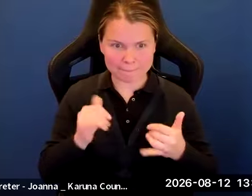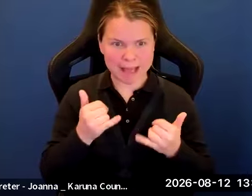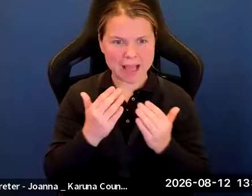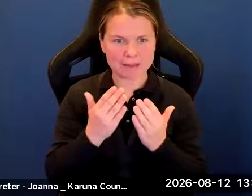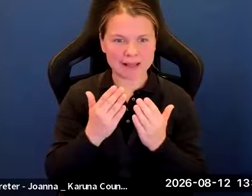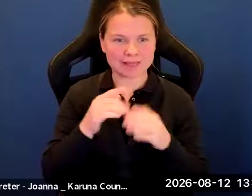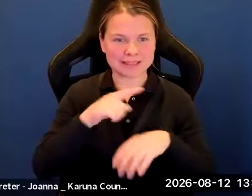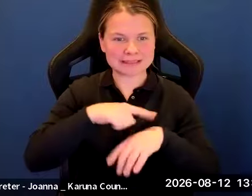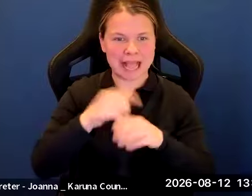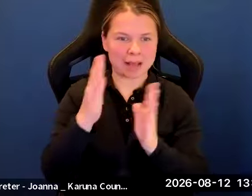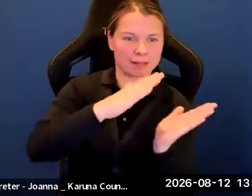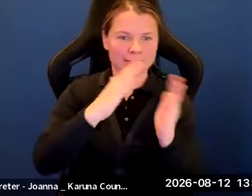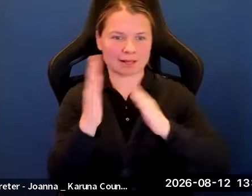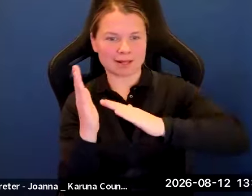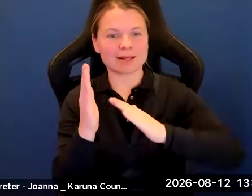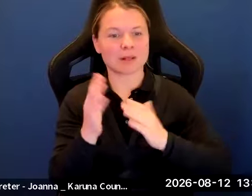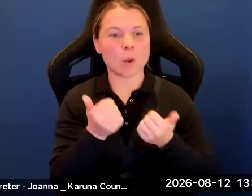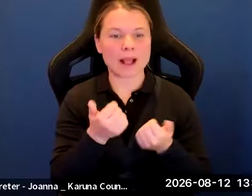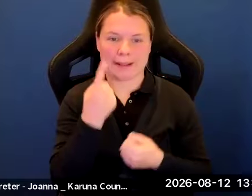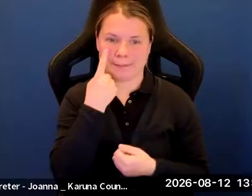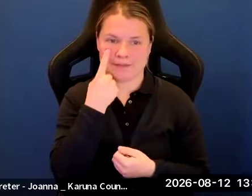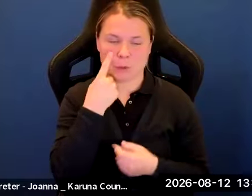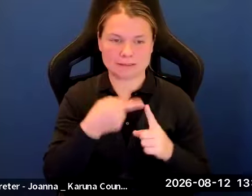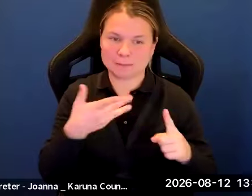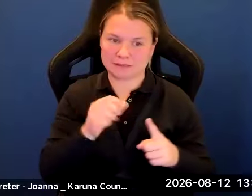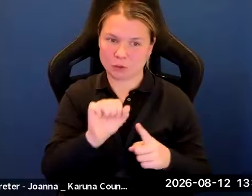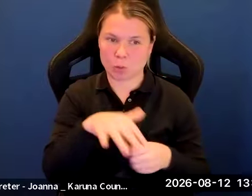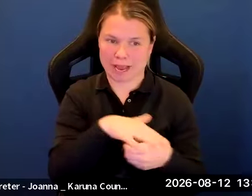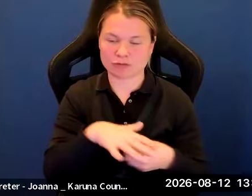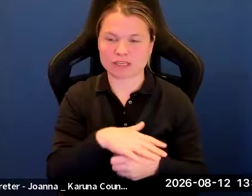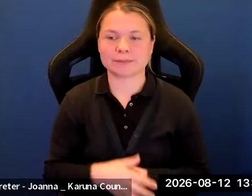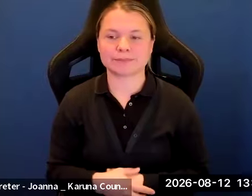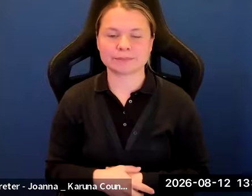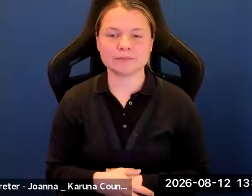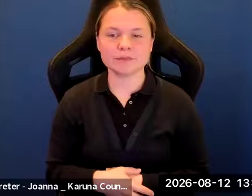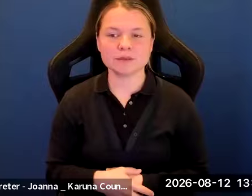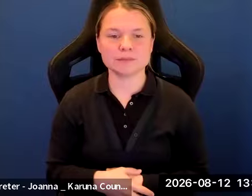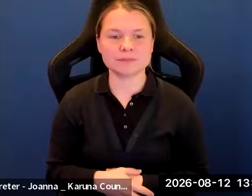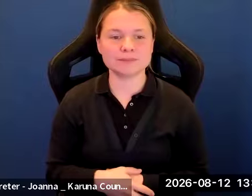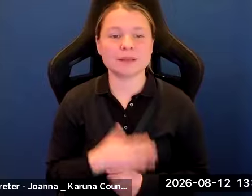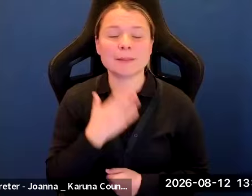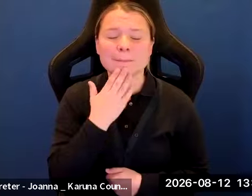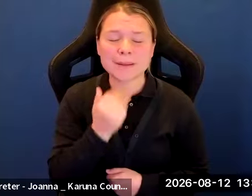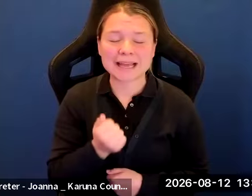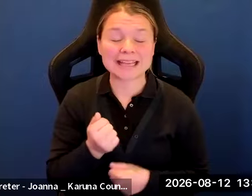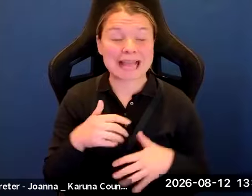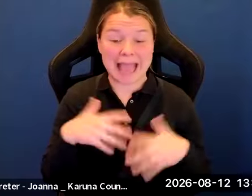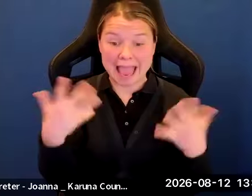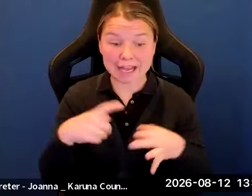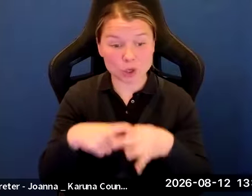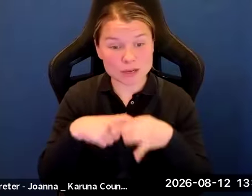time , if you're out oft